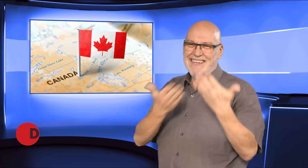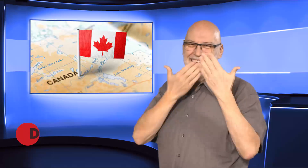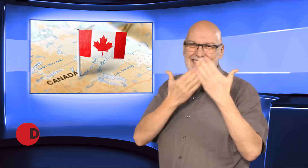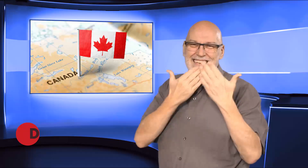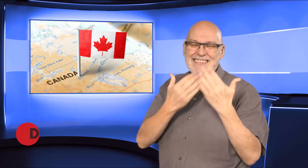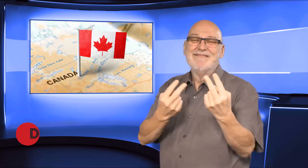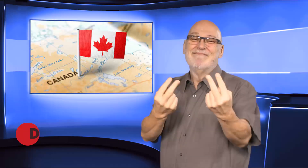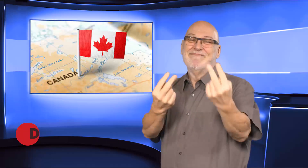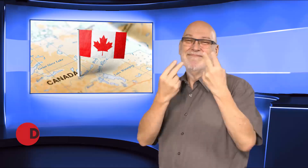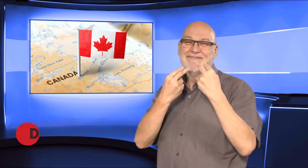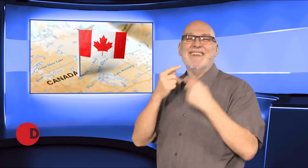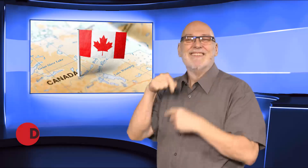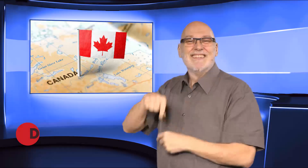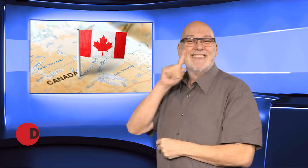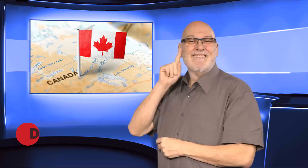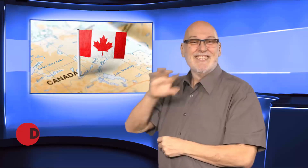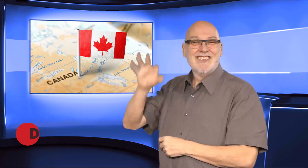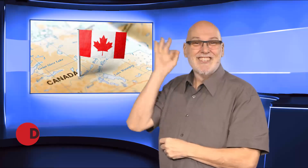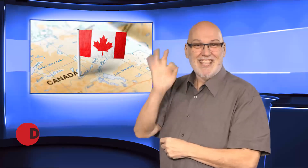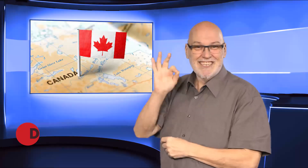Thank you for watching DeafDots.